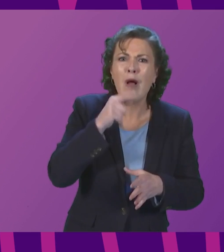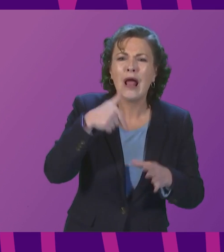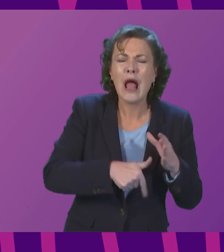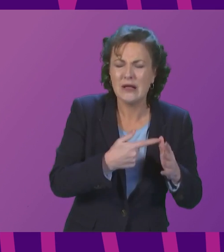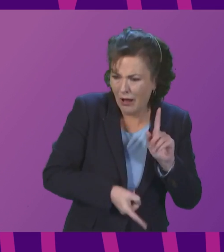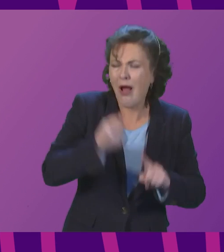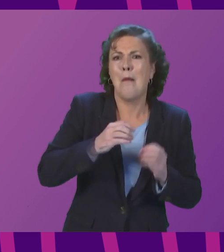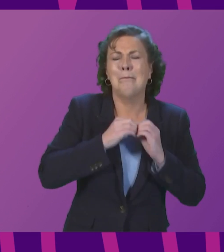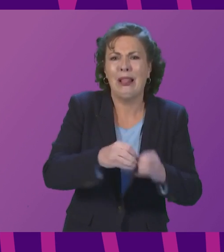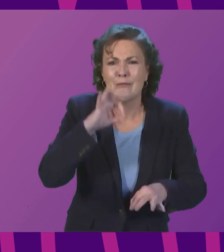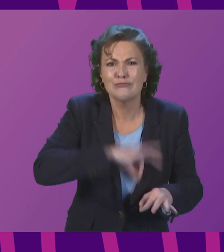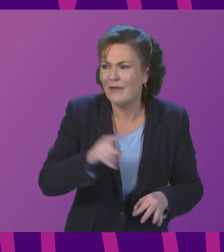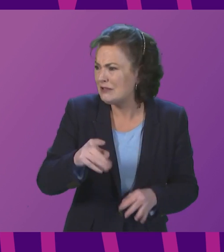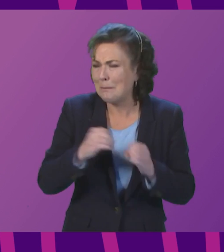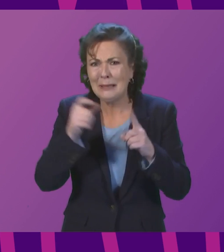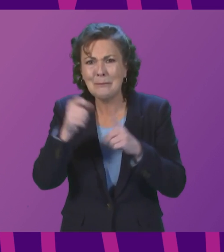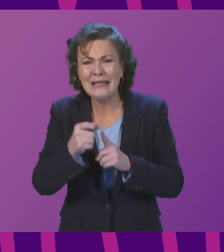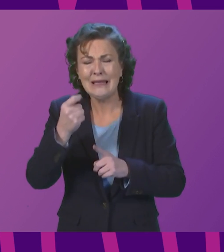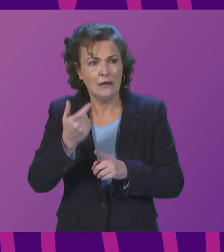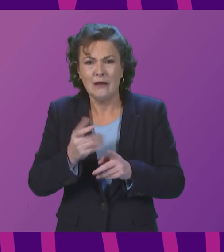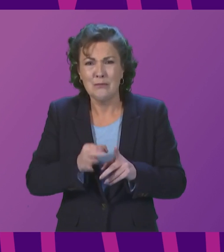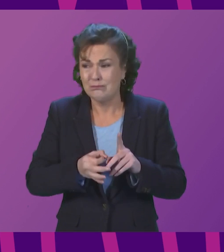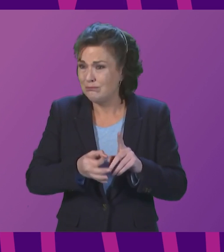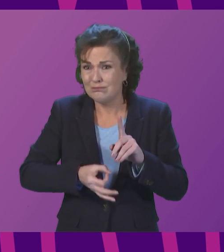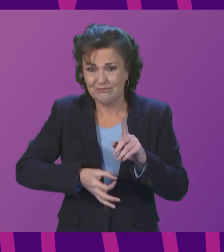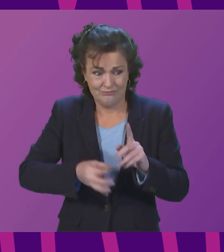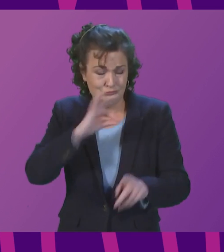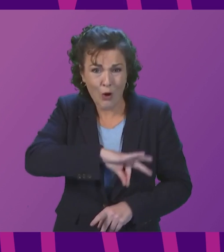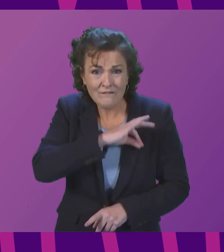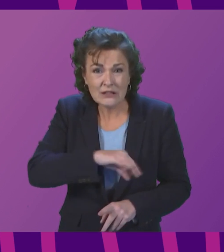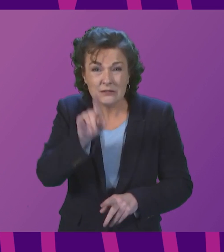year. Combined, that is more than £44,000 a minute.